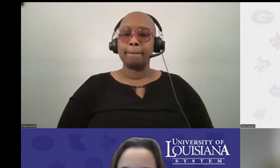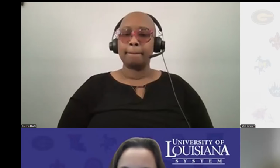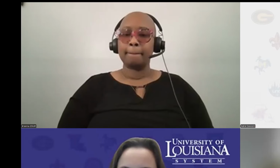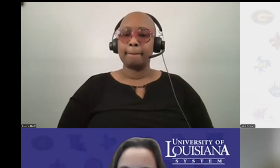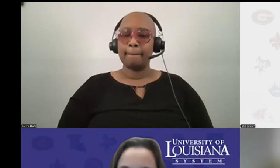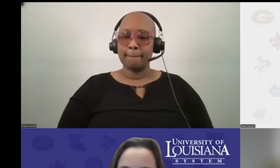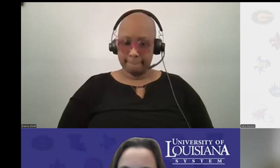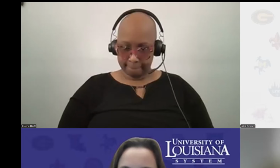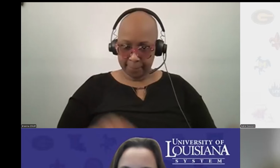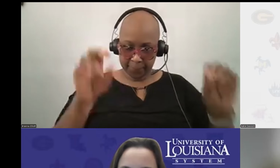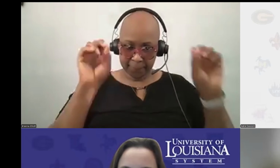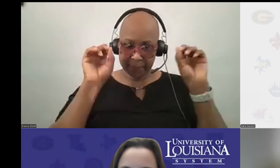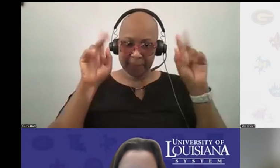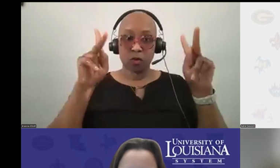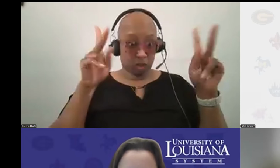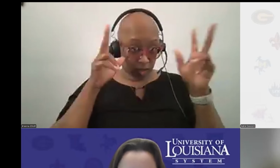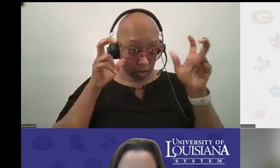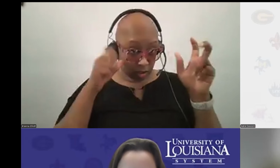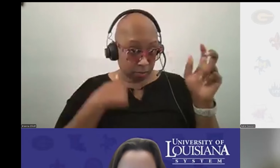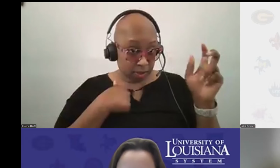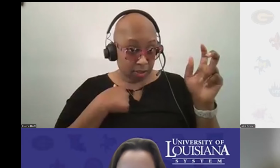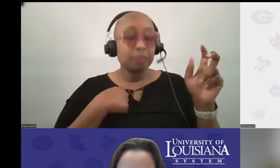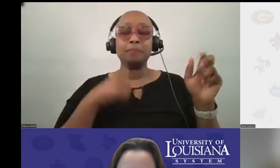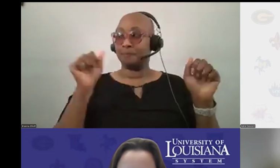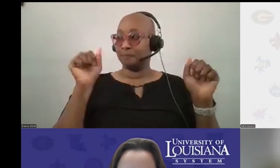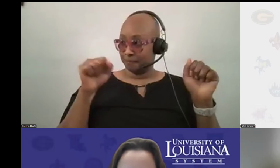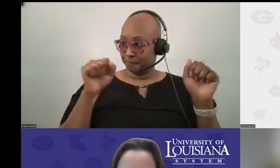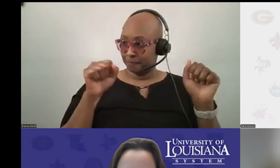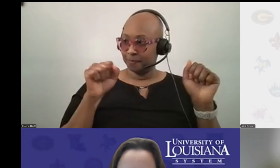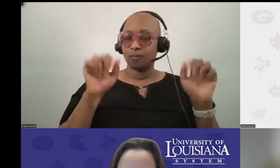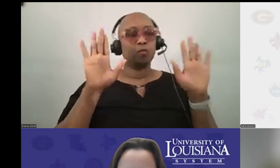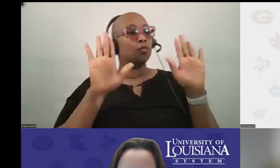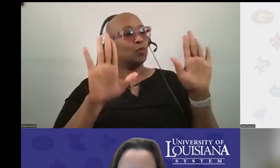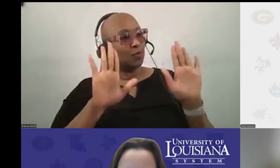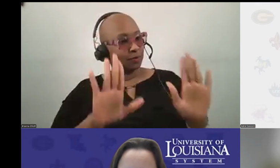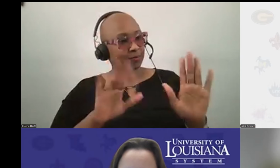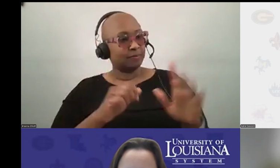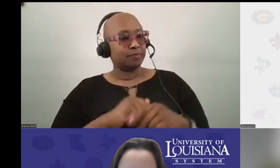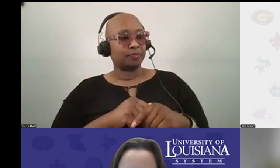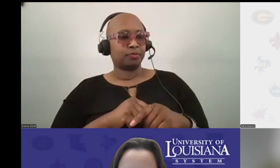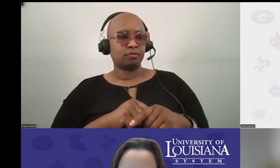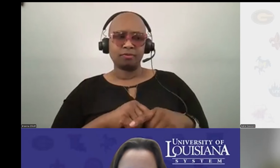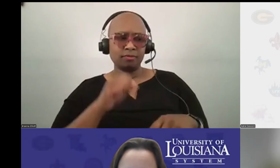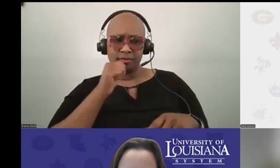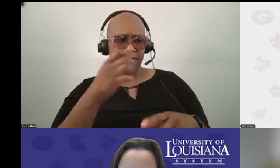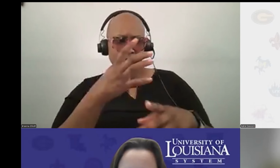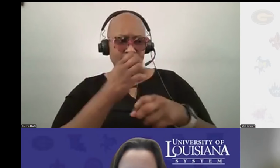Okay. So, can you hear me? Can. All right. Wonderful. I didn't receive a a reminder